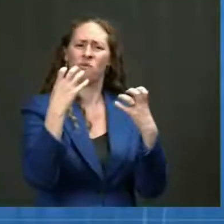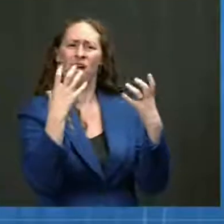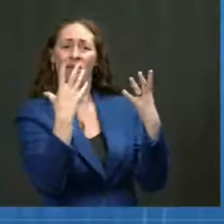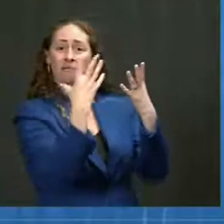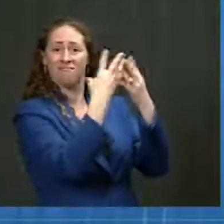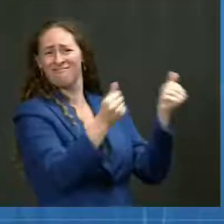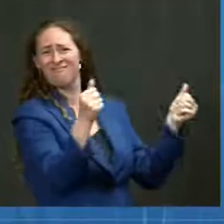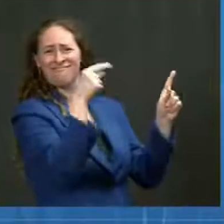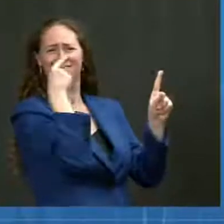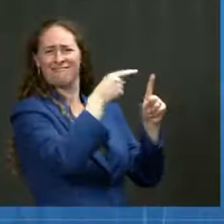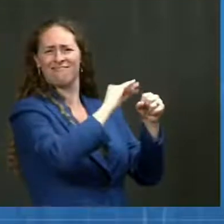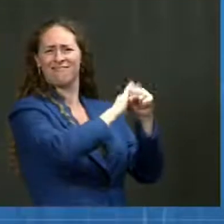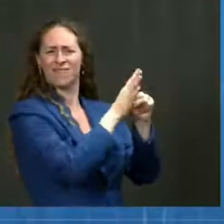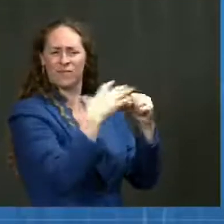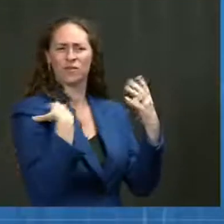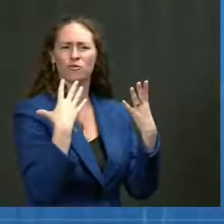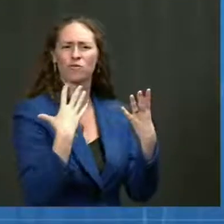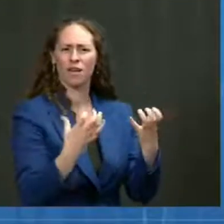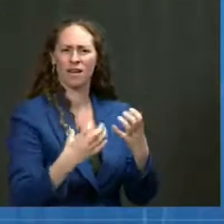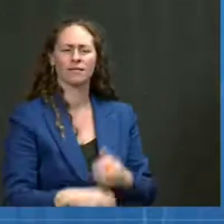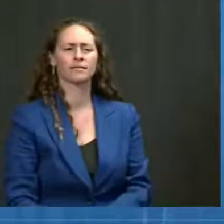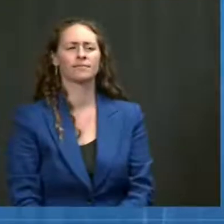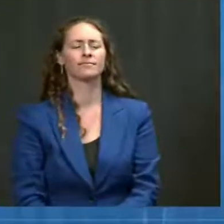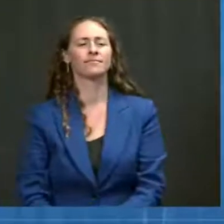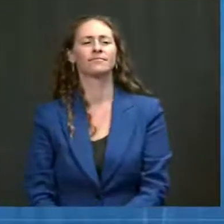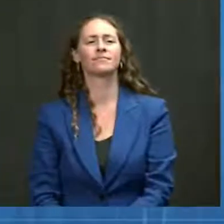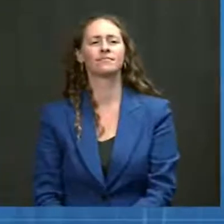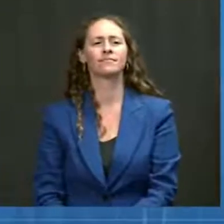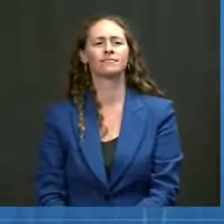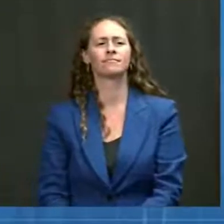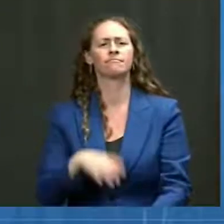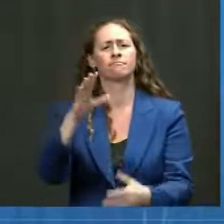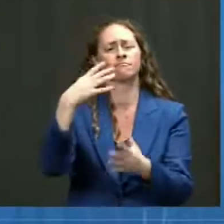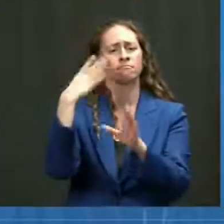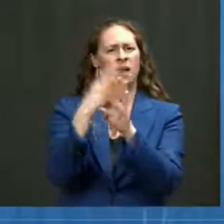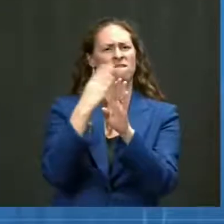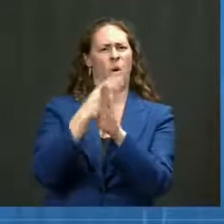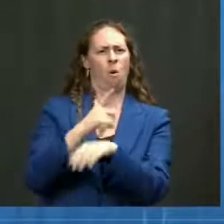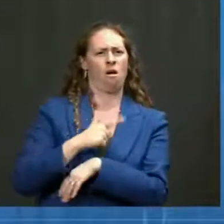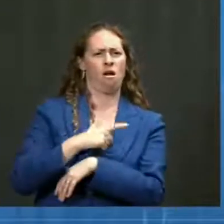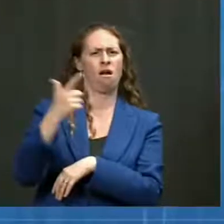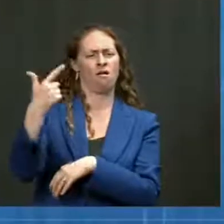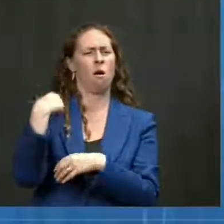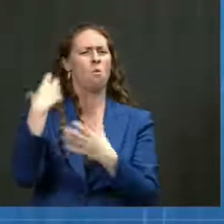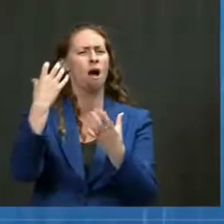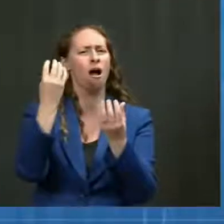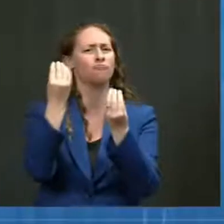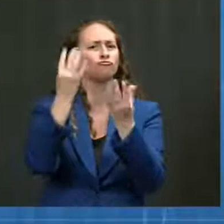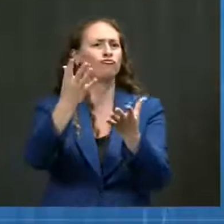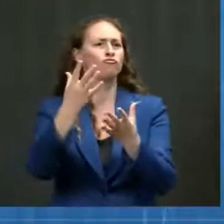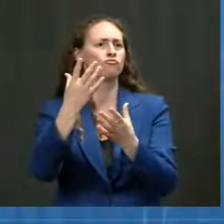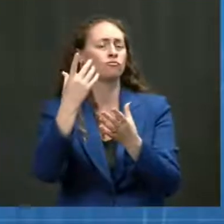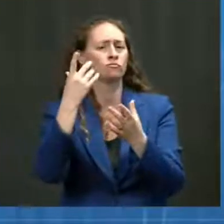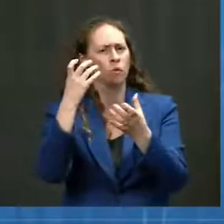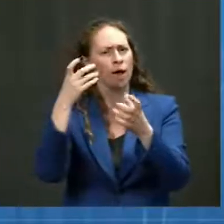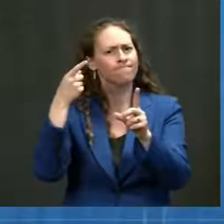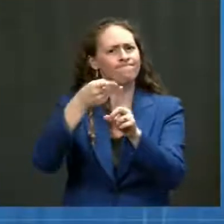AMERICAN PEOPLE AND TO STAY AHEAD OF THIS VIRUS.